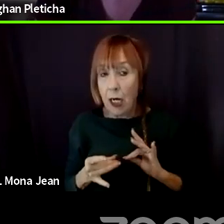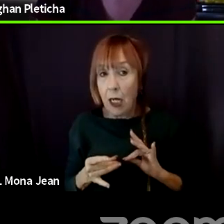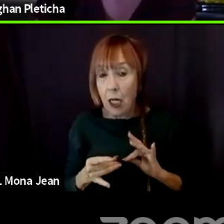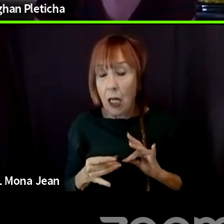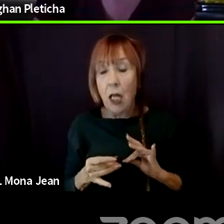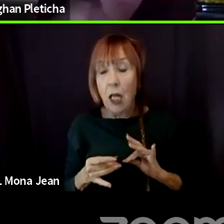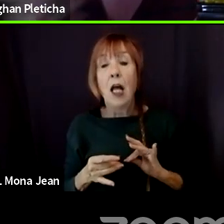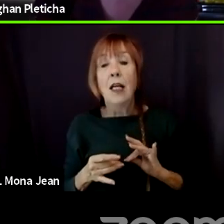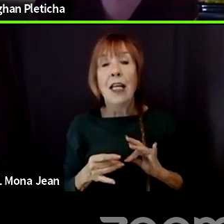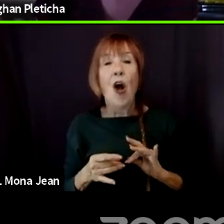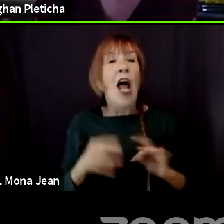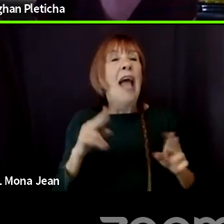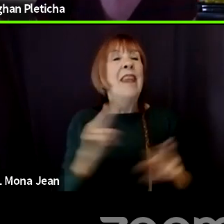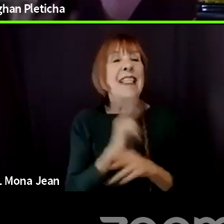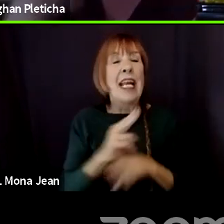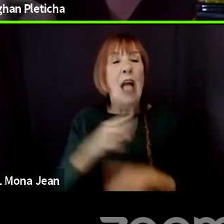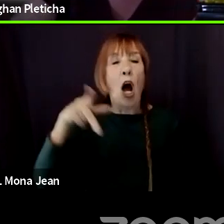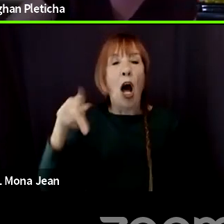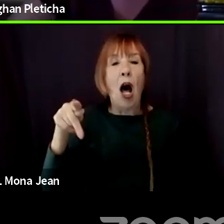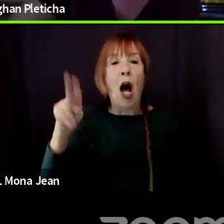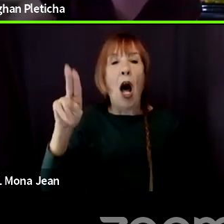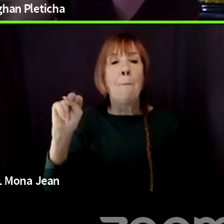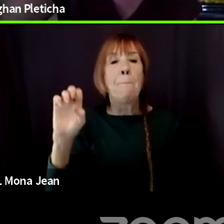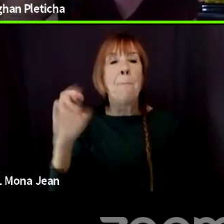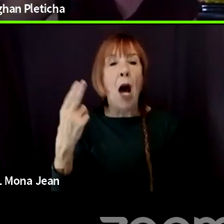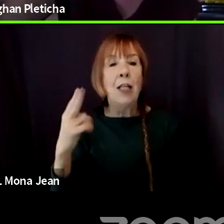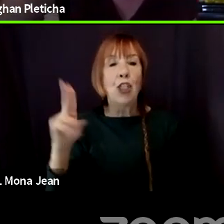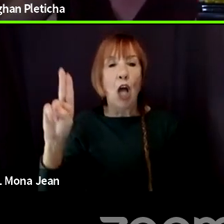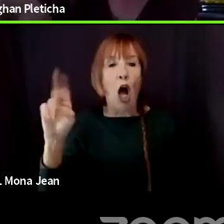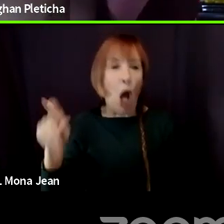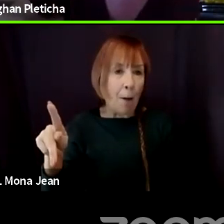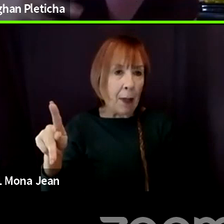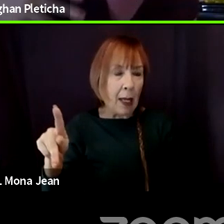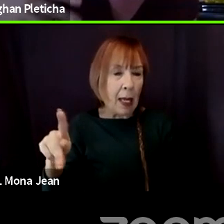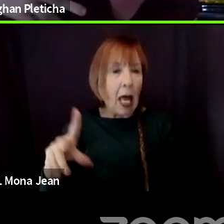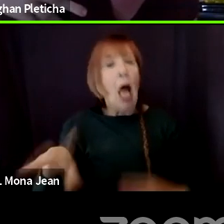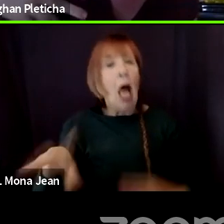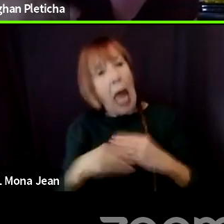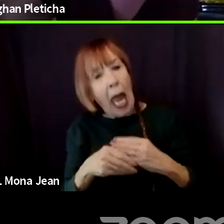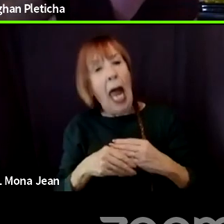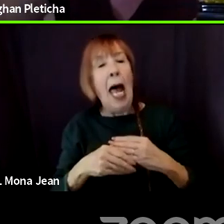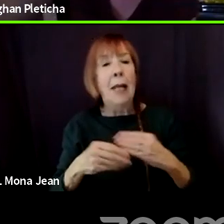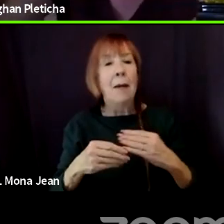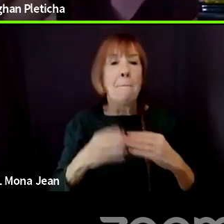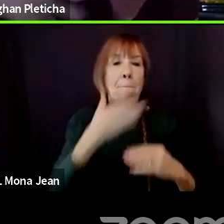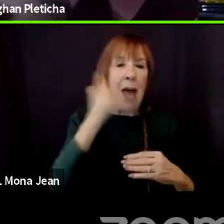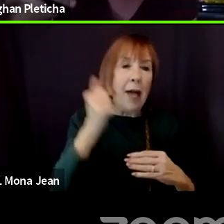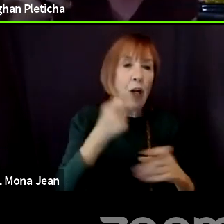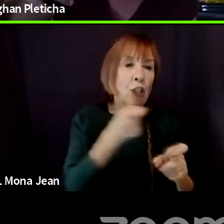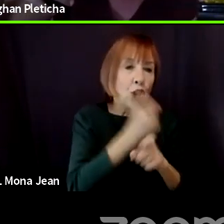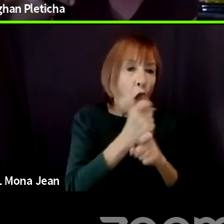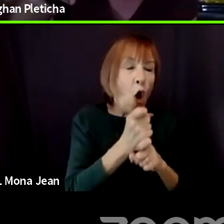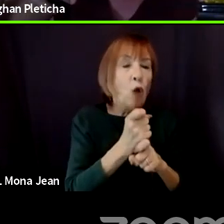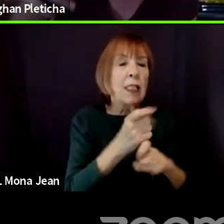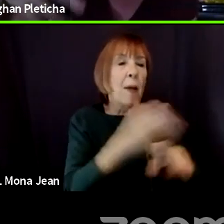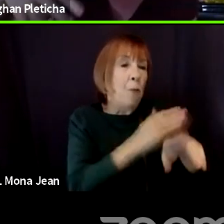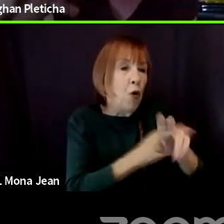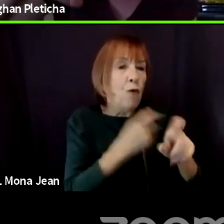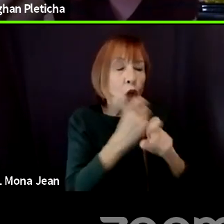which means it all makes sense. So, sometimes when you get those negative notes, I think it's also important to think about,